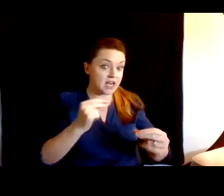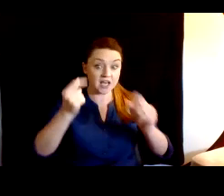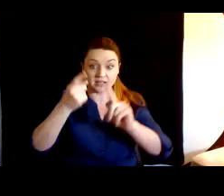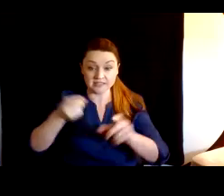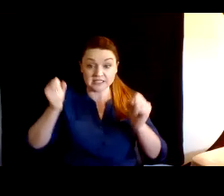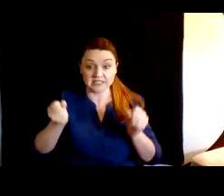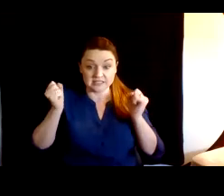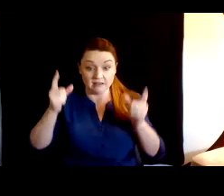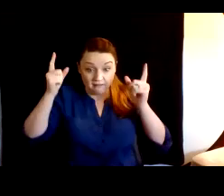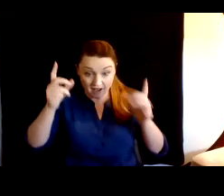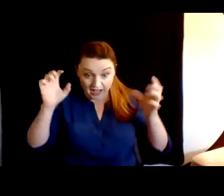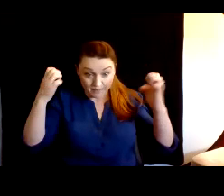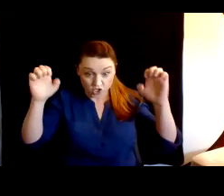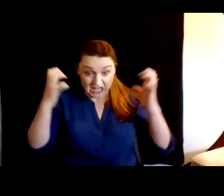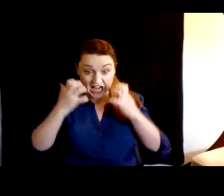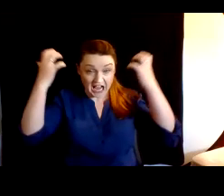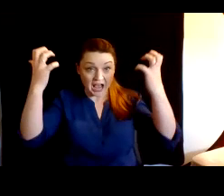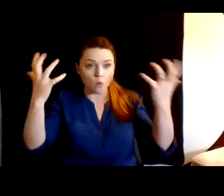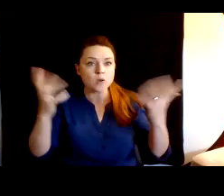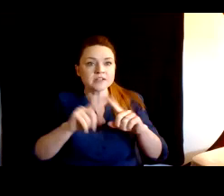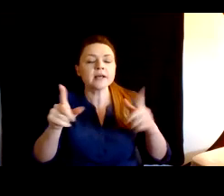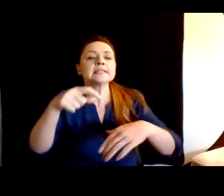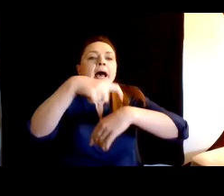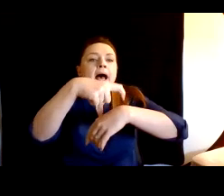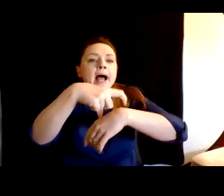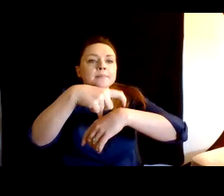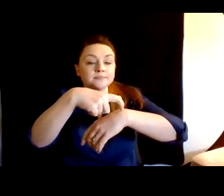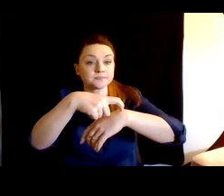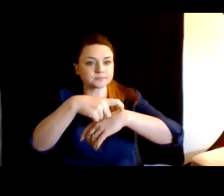And I'll get into that in just a second here. But this is kind of very intuitive.